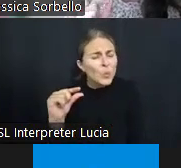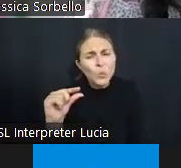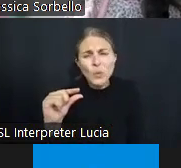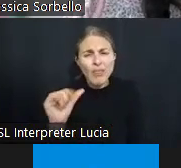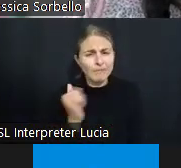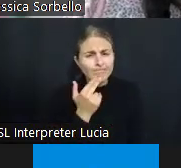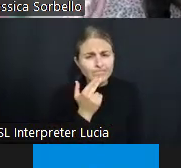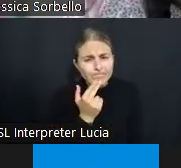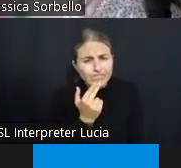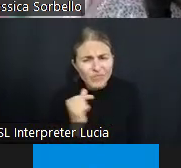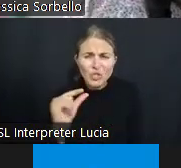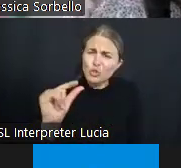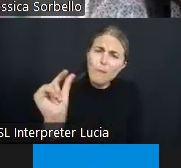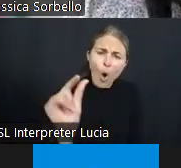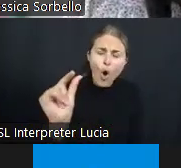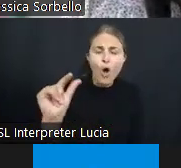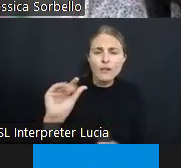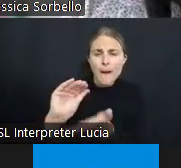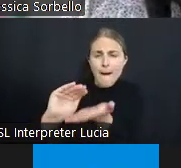a pen to get an increase and worse effect than morphine.